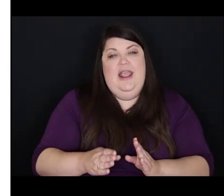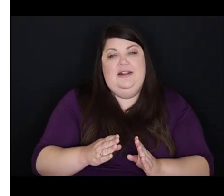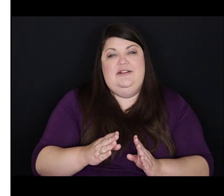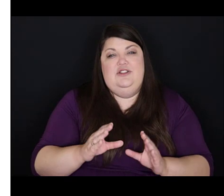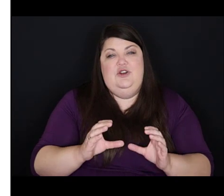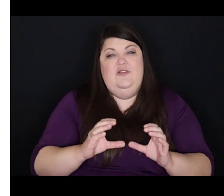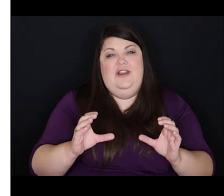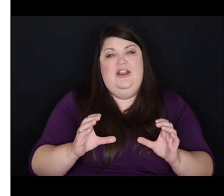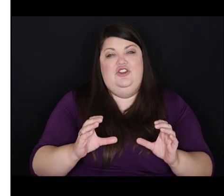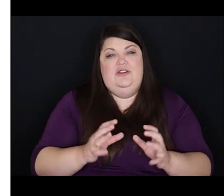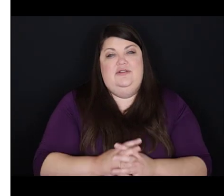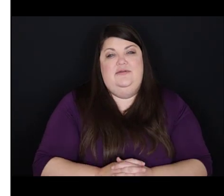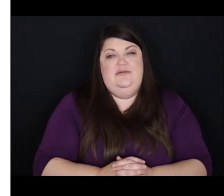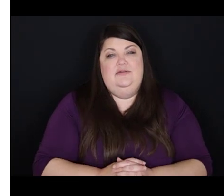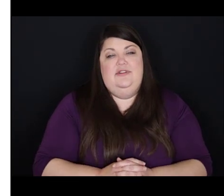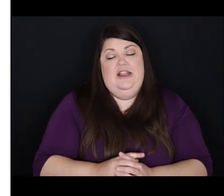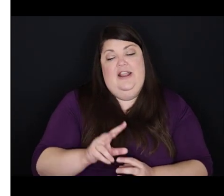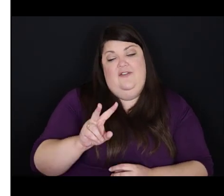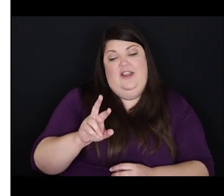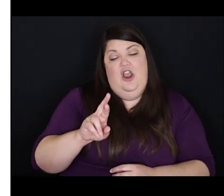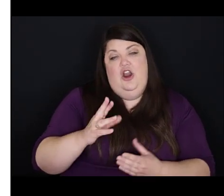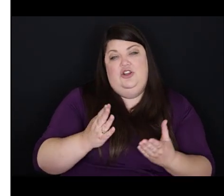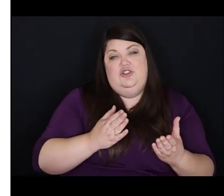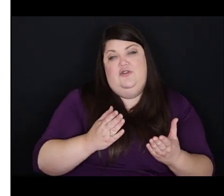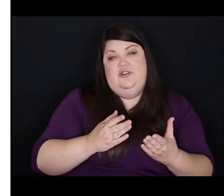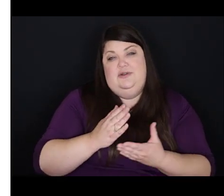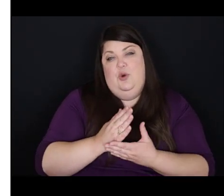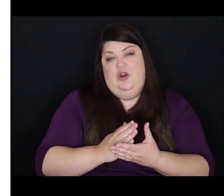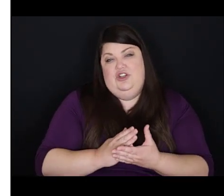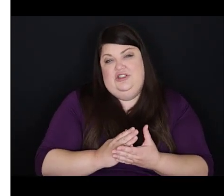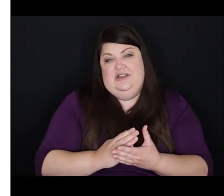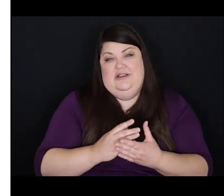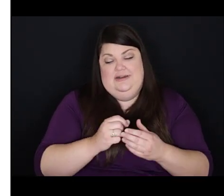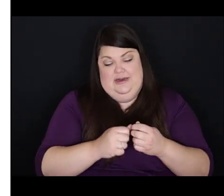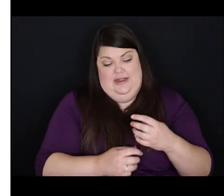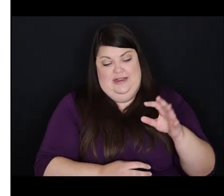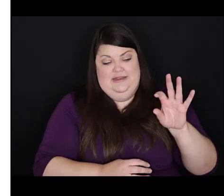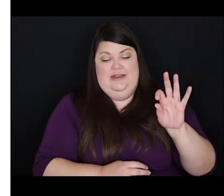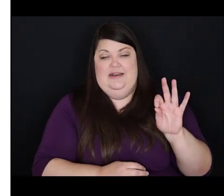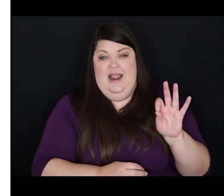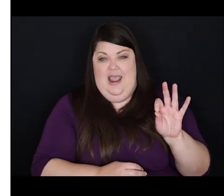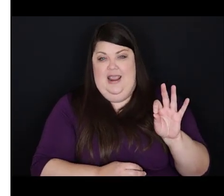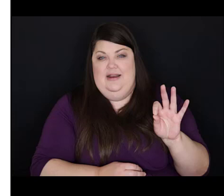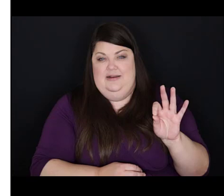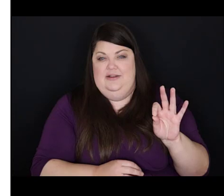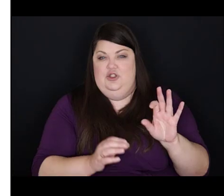The VR services portion lists nine certifications specific to the VR program.